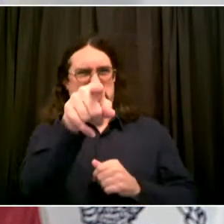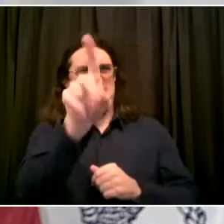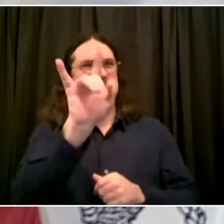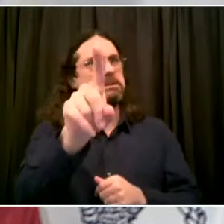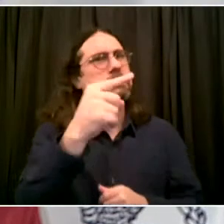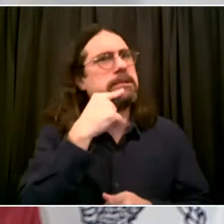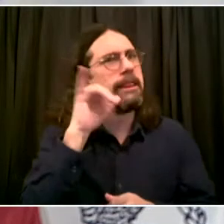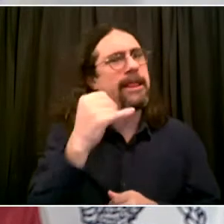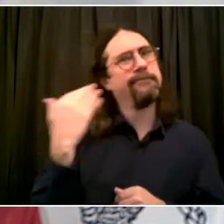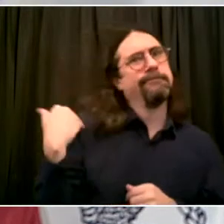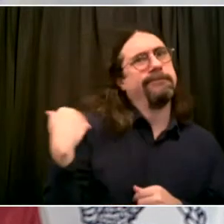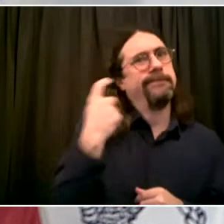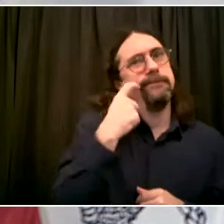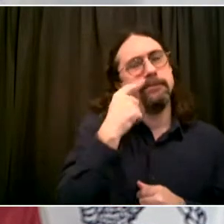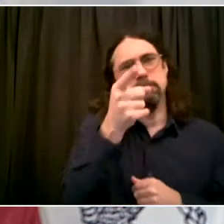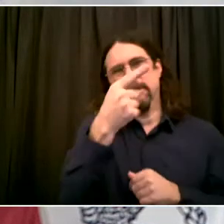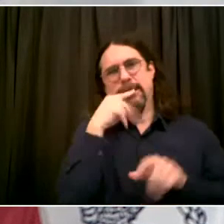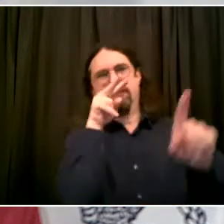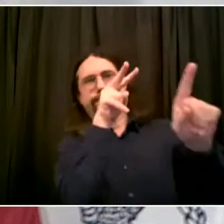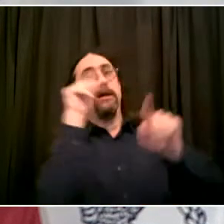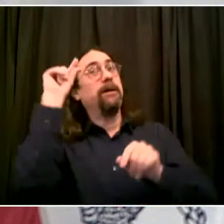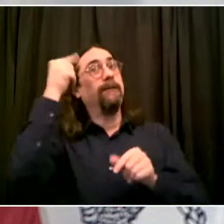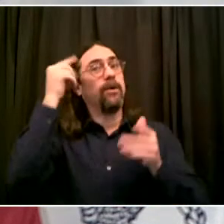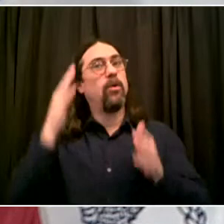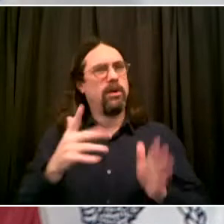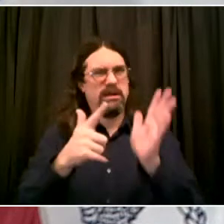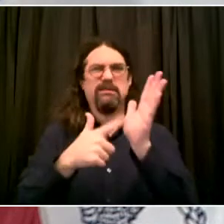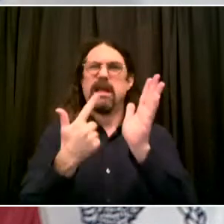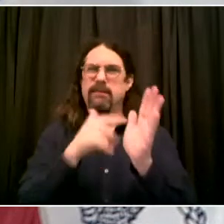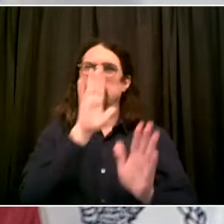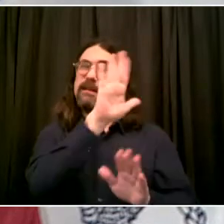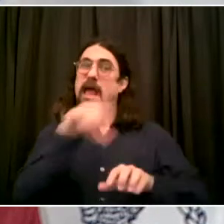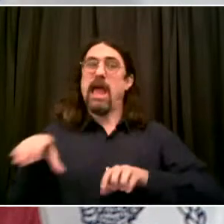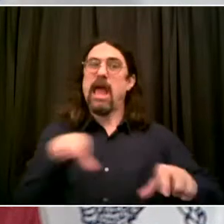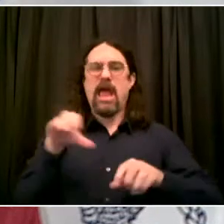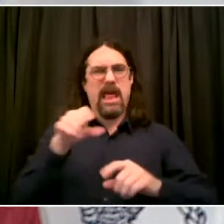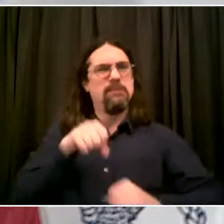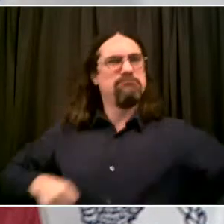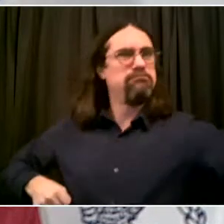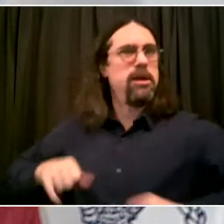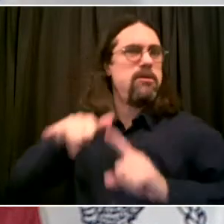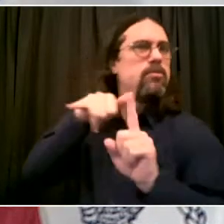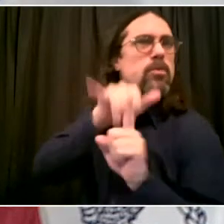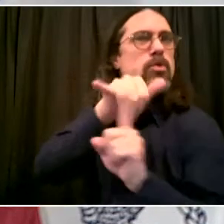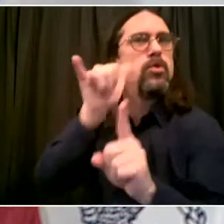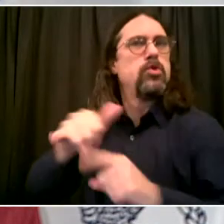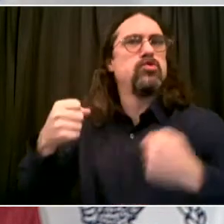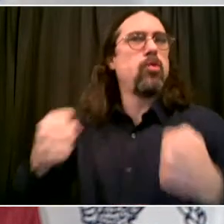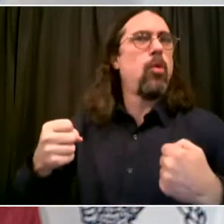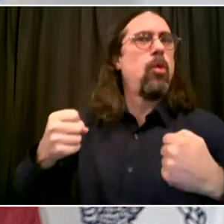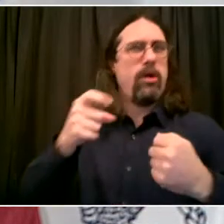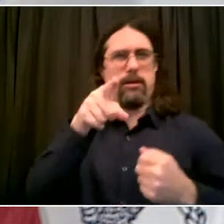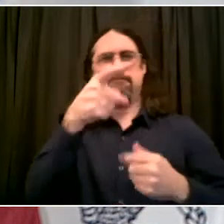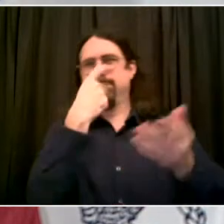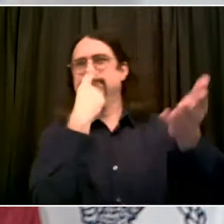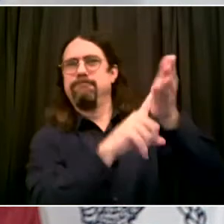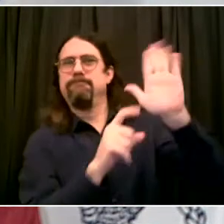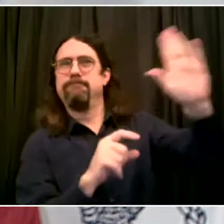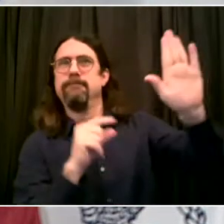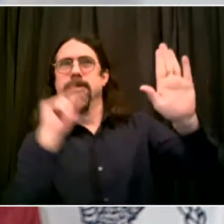TO BE LEAD BY THE GOVERNOR. HE DESCRIBED THEE SEARARSE OME OF THE BEHAVIORS AND THE WAY HE TENDSSO TTREAT